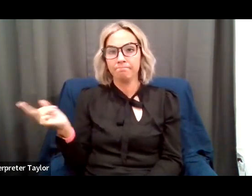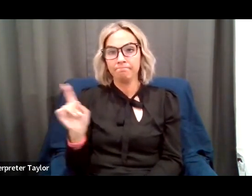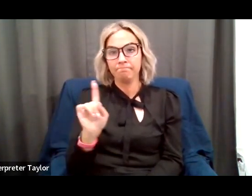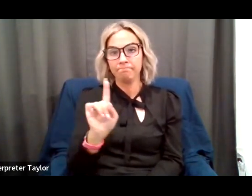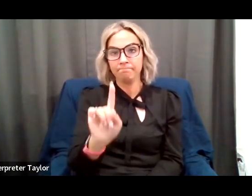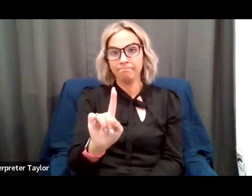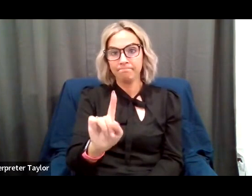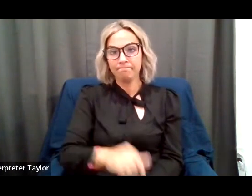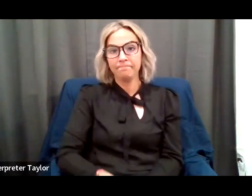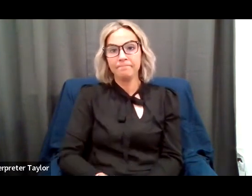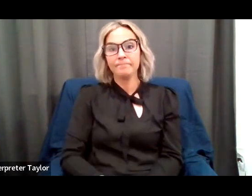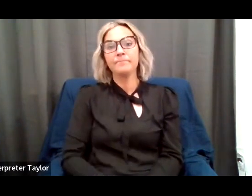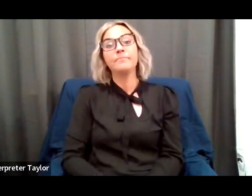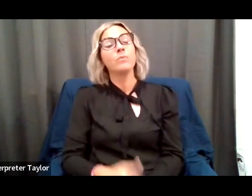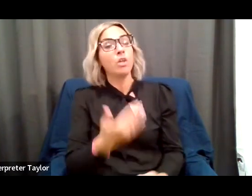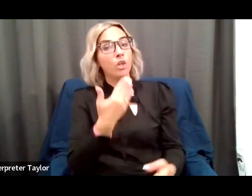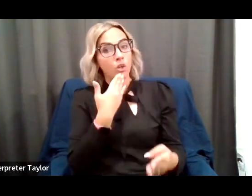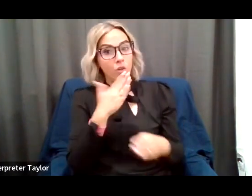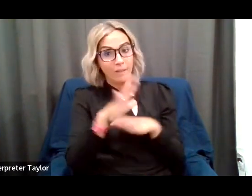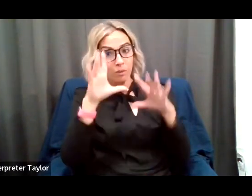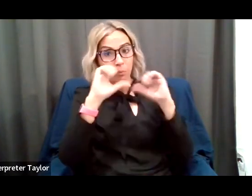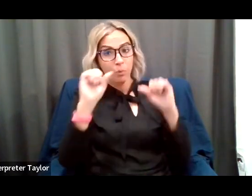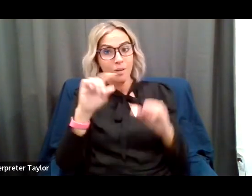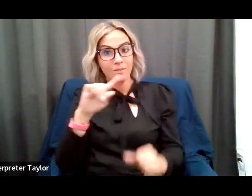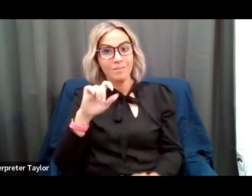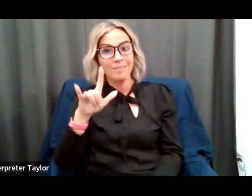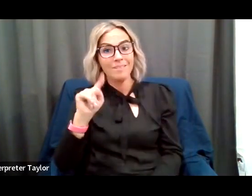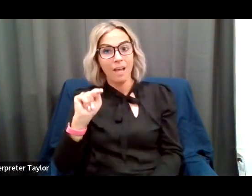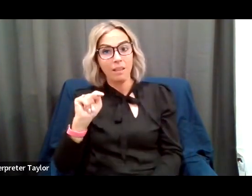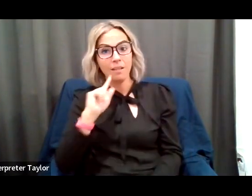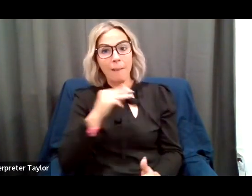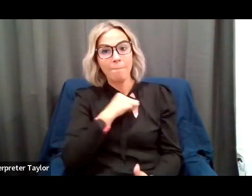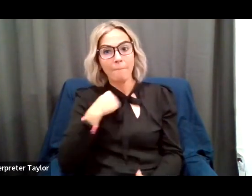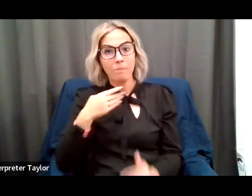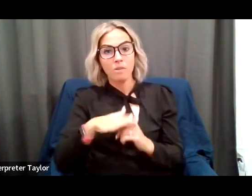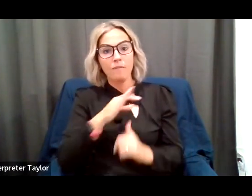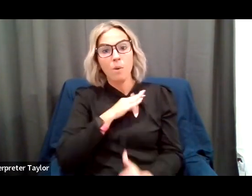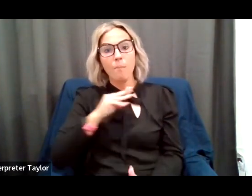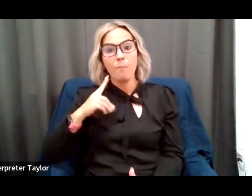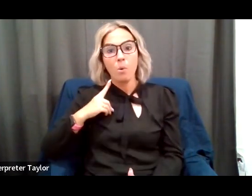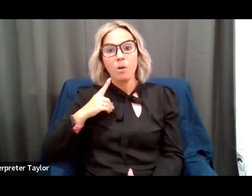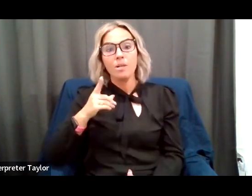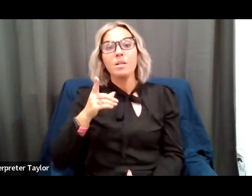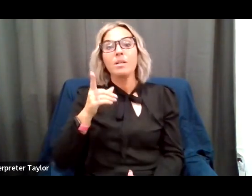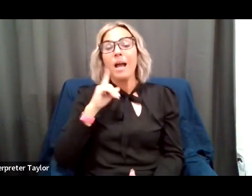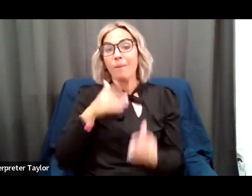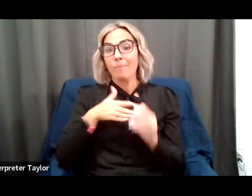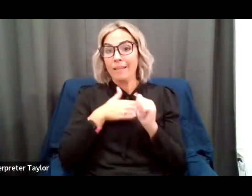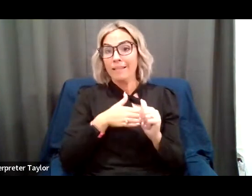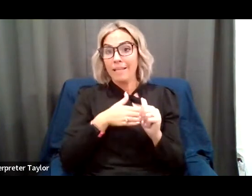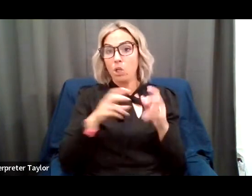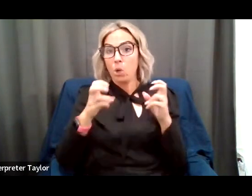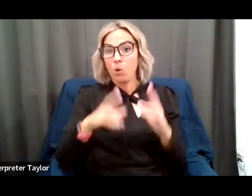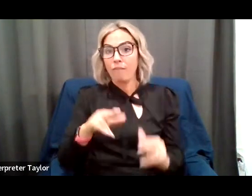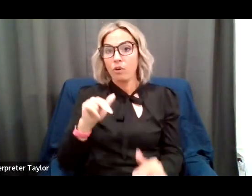Good evening, President Zellet and members of the Board, I'm Cindy Hendrix, lead negotiator for the AVCFT.